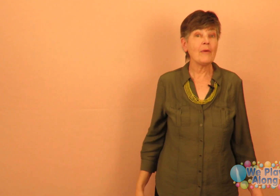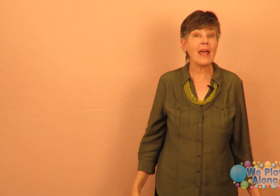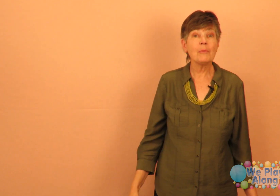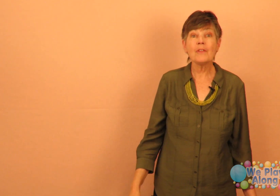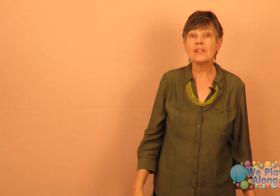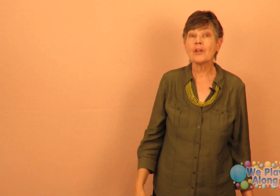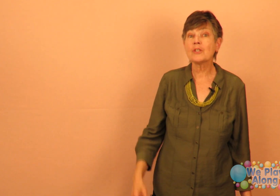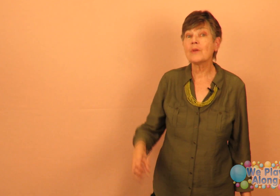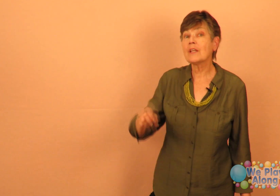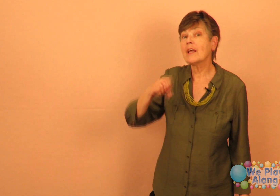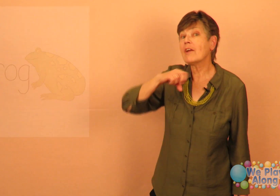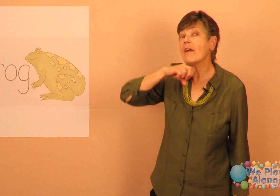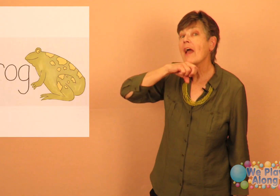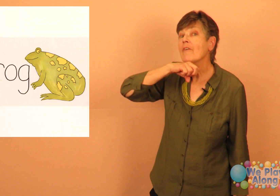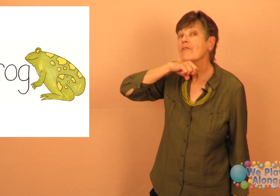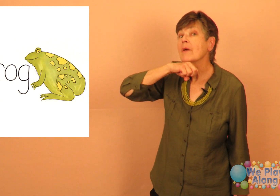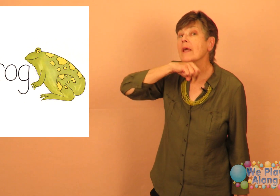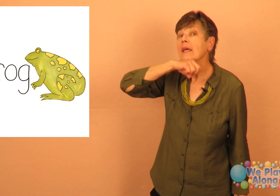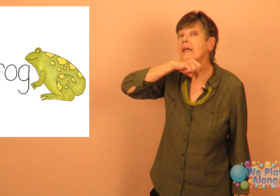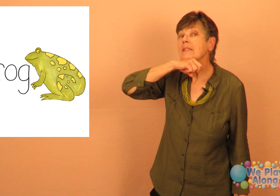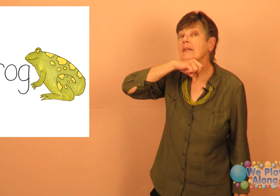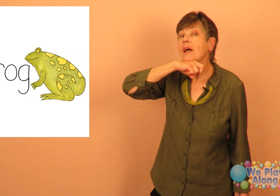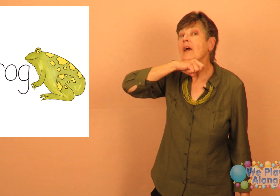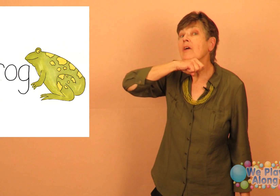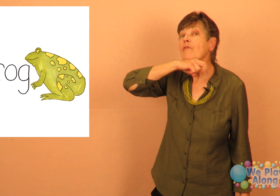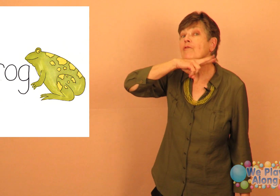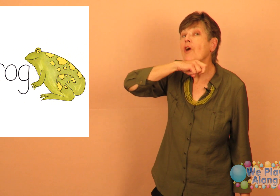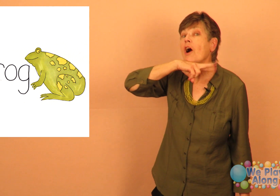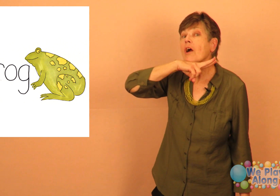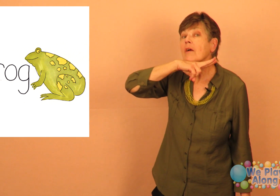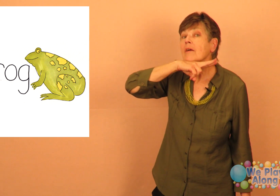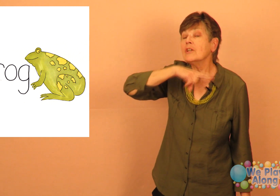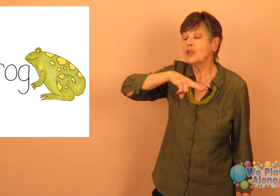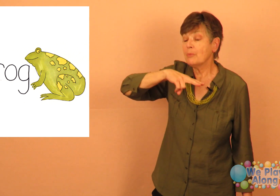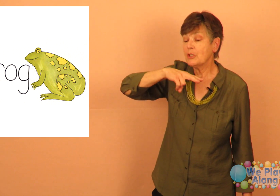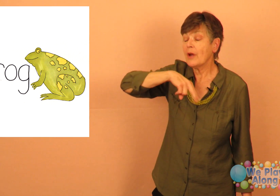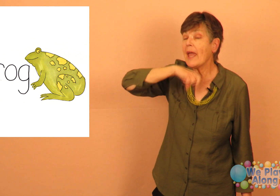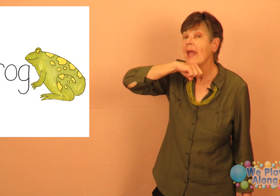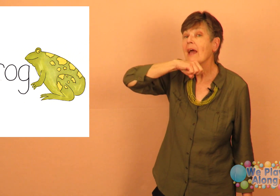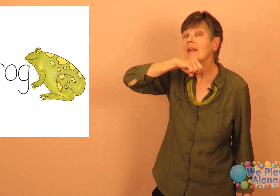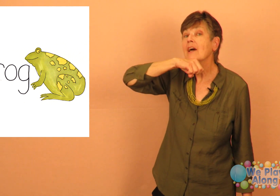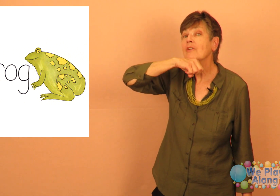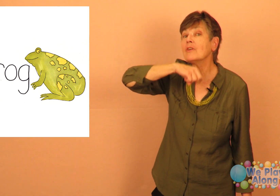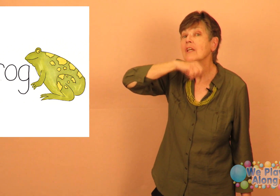animal that starts with the letter F is frog so you put your hand underneath